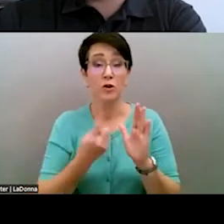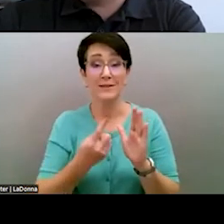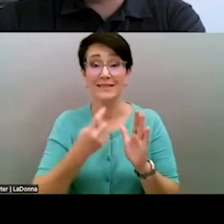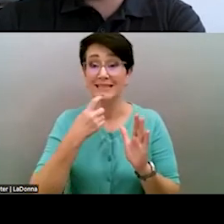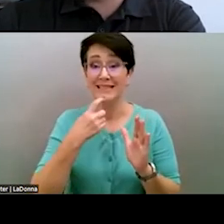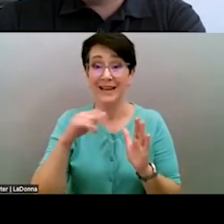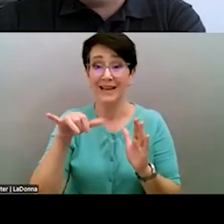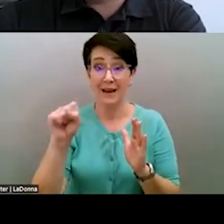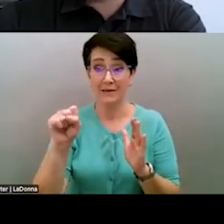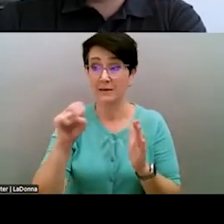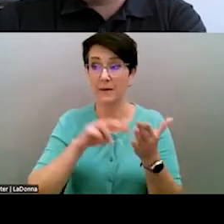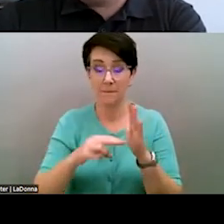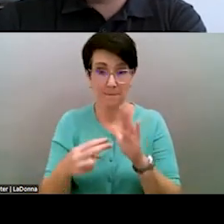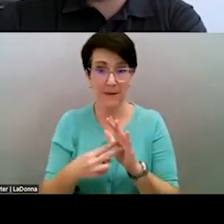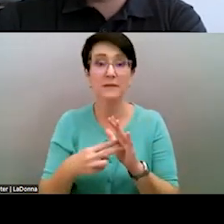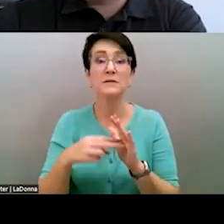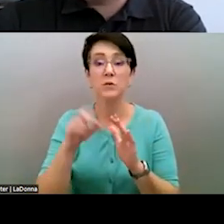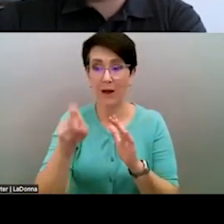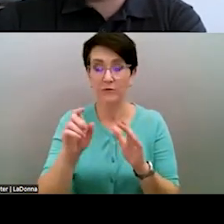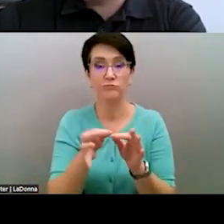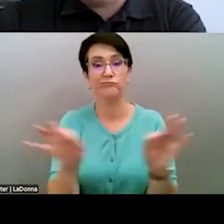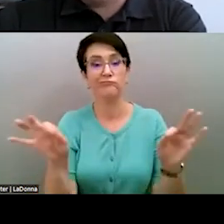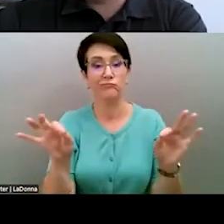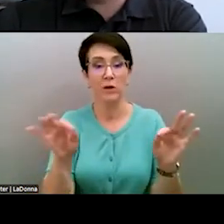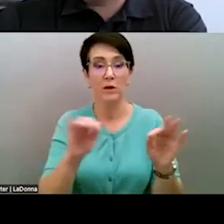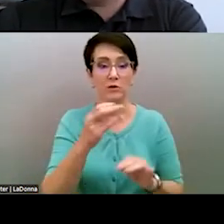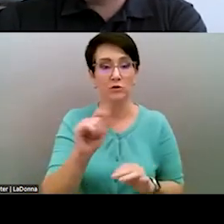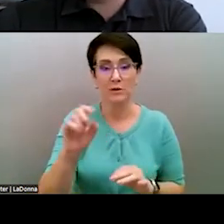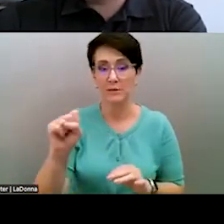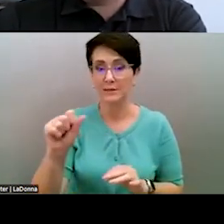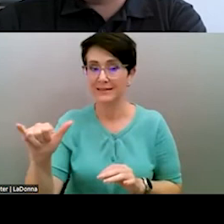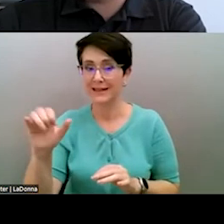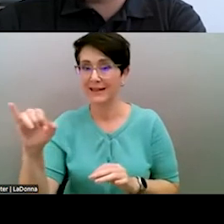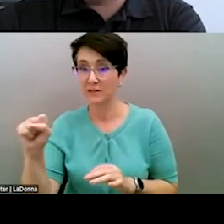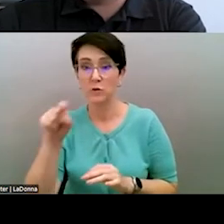A NUMBER OF THESE DIFFERENT, CHALLENGES, JEFF, YOU REFERENCED, SEX TRAFFICKING, ETC,